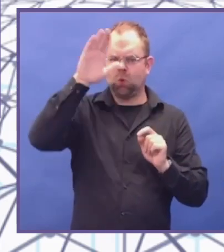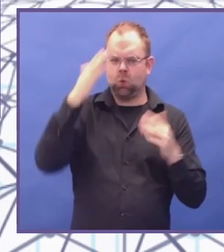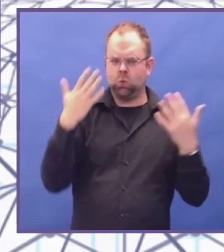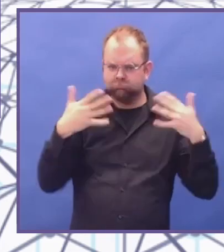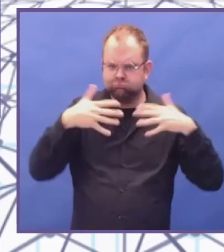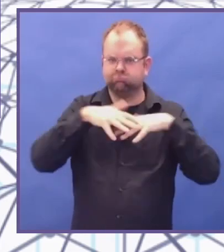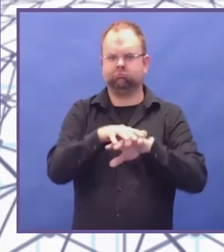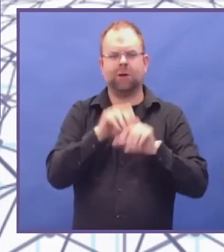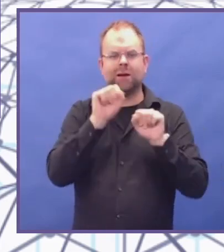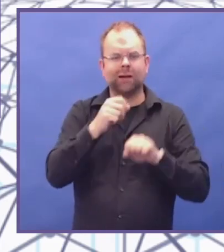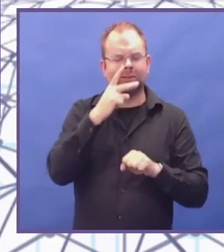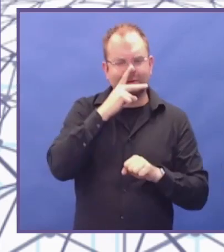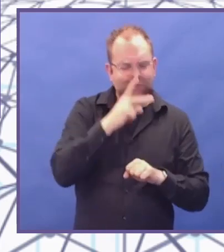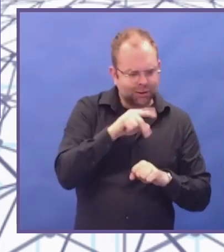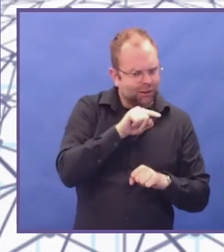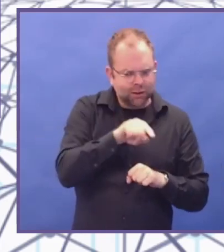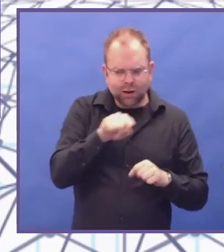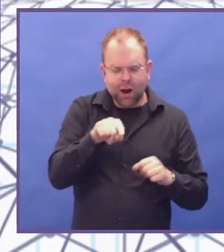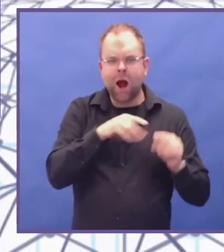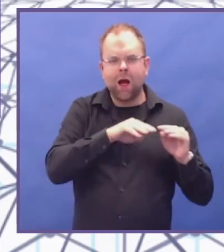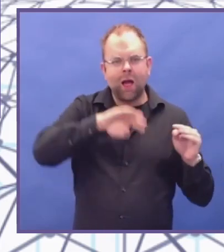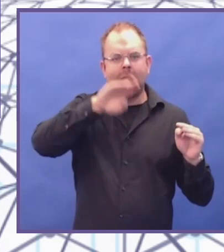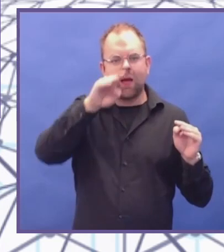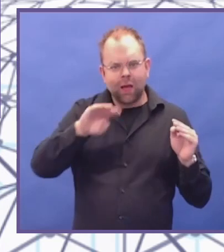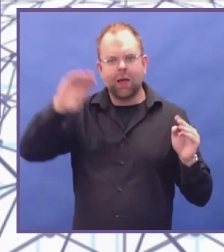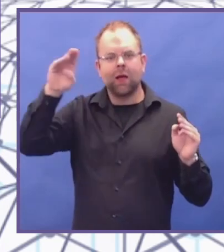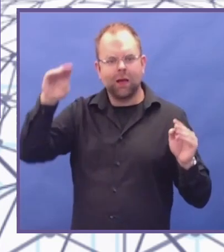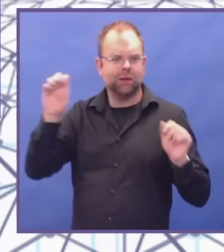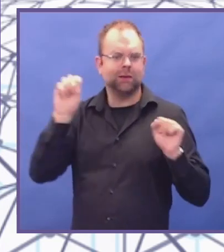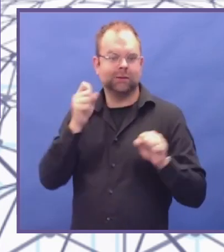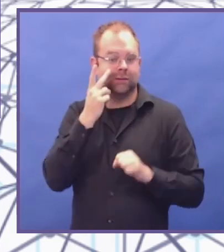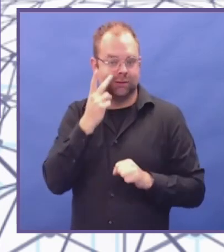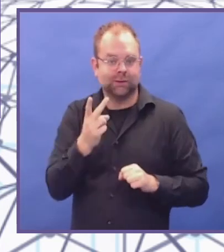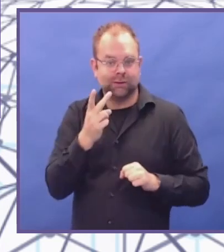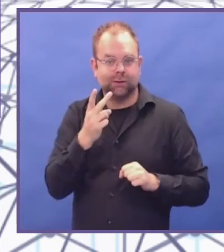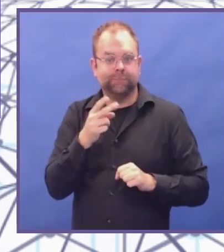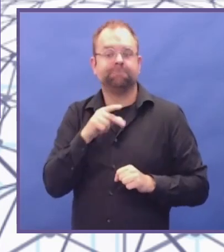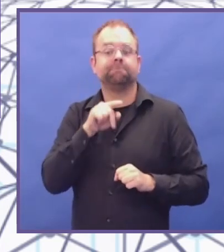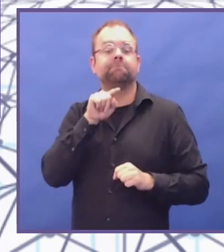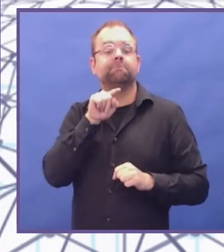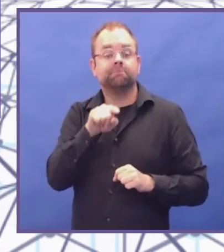sets at once, we can also identify anomalies in these individual data sets that can be.